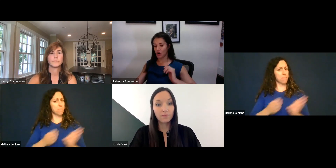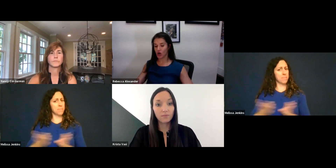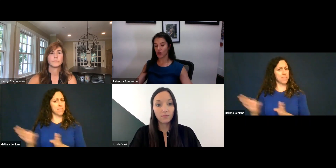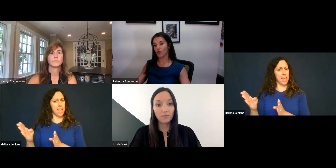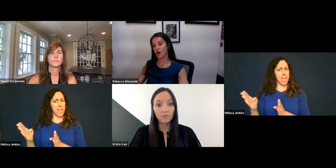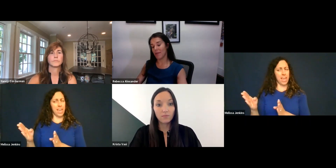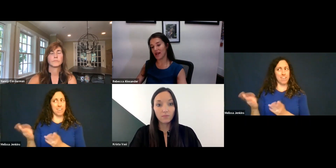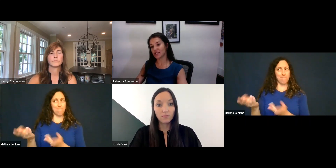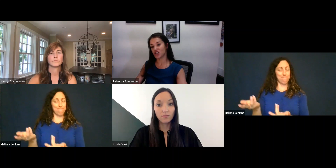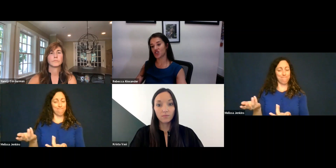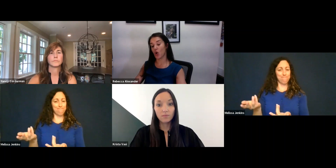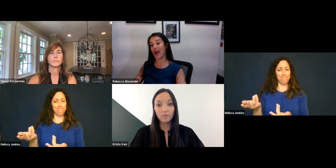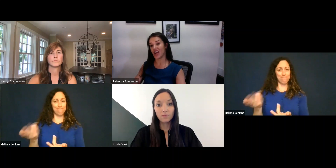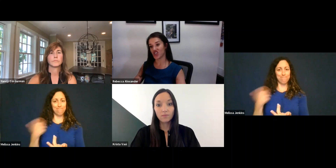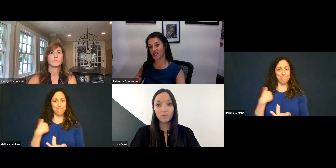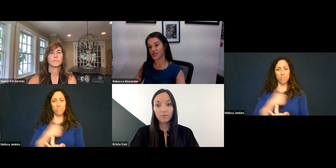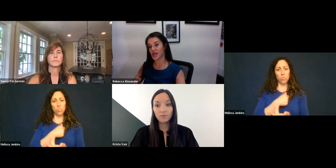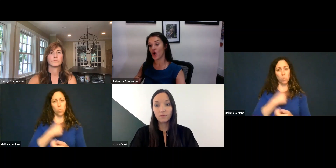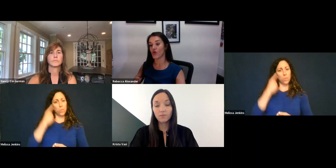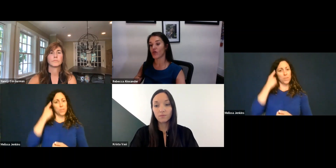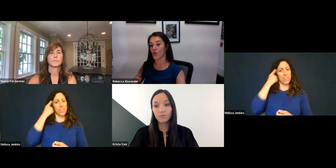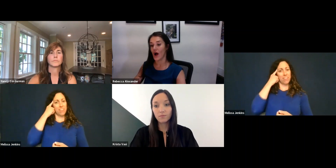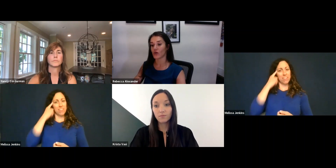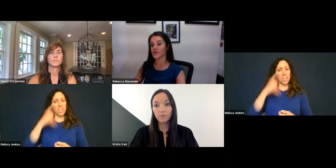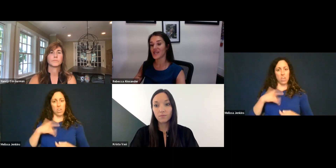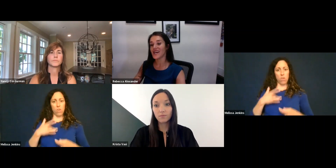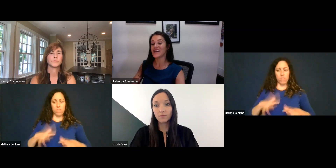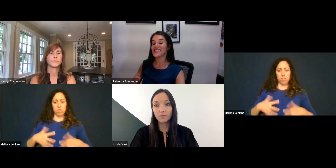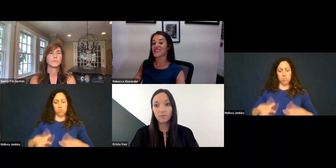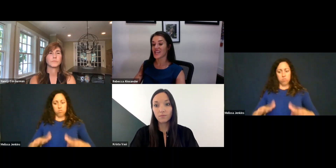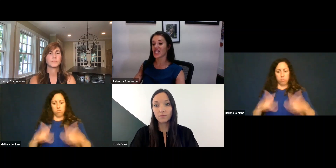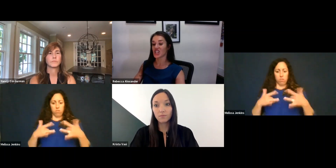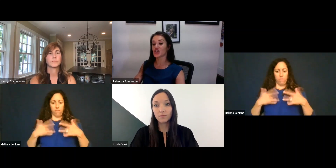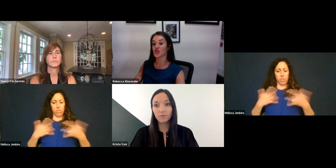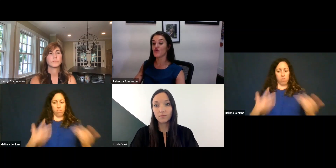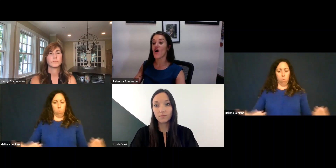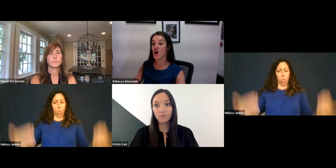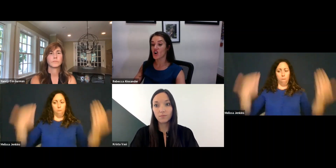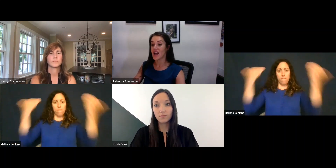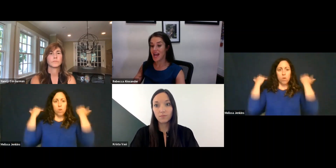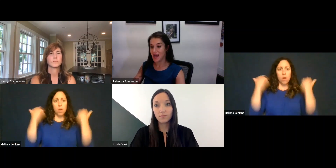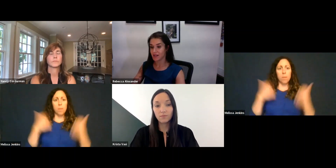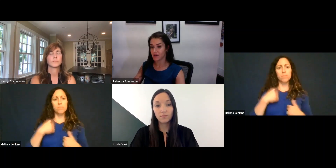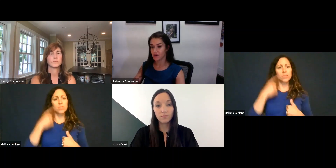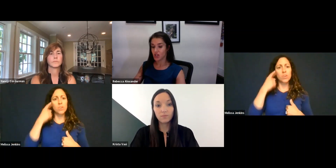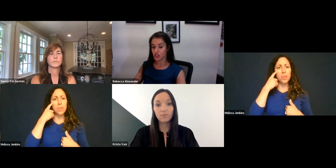part of what makes us so anxious and overwhelmed is thinking too far ahead.